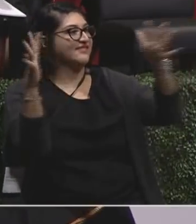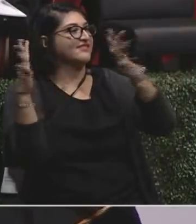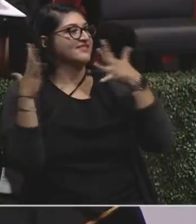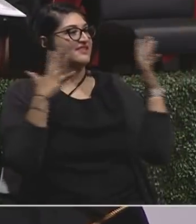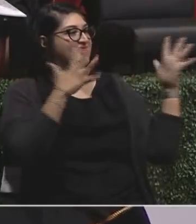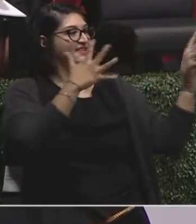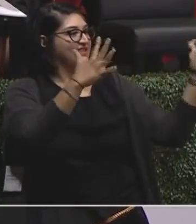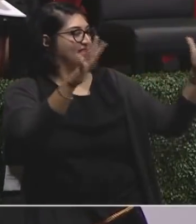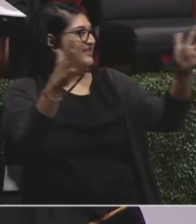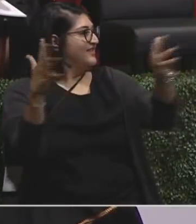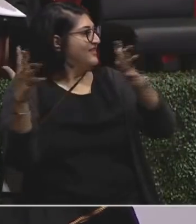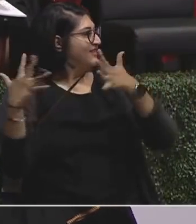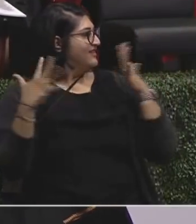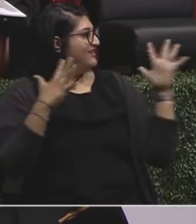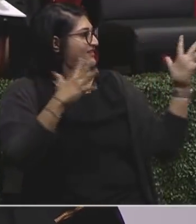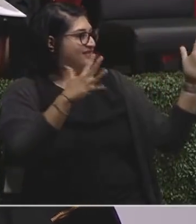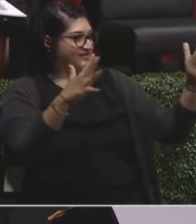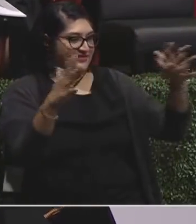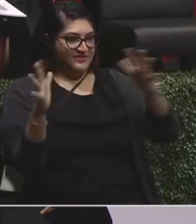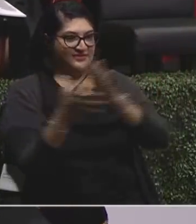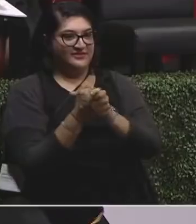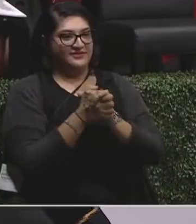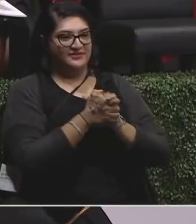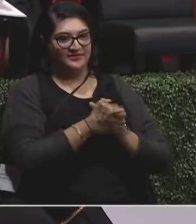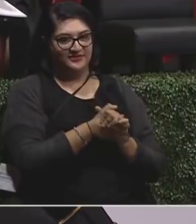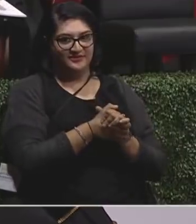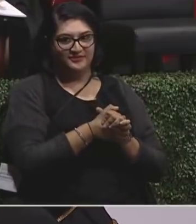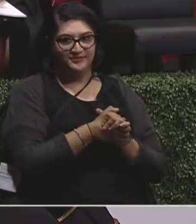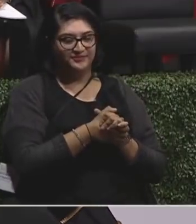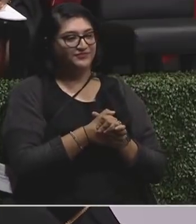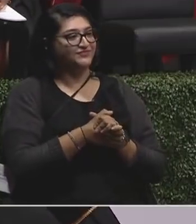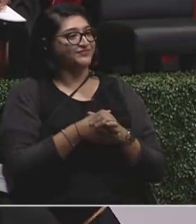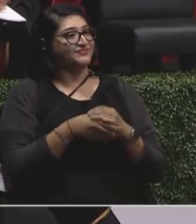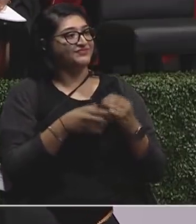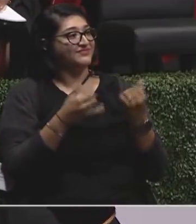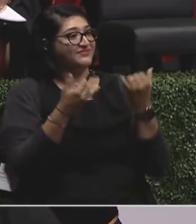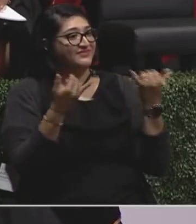HOW MANY OF OUR MASTERS DEGREE STUDENTS TODAY ARE THE FIRST IN THEIR FAMILY TO RECEIVE MASTERS DEGREE?